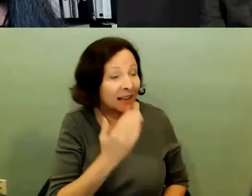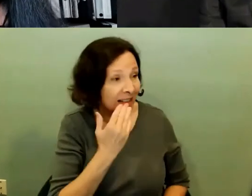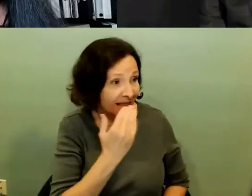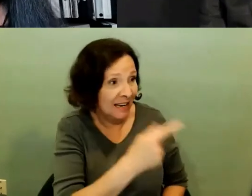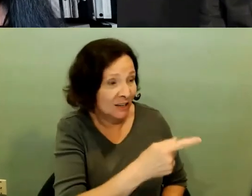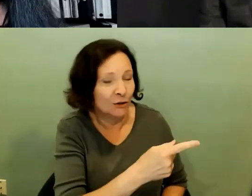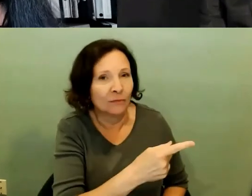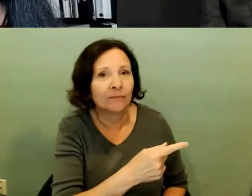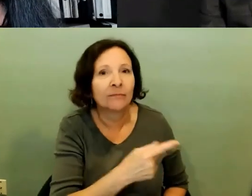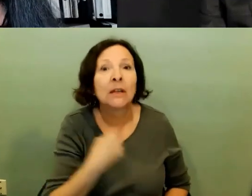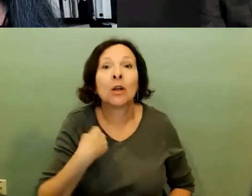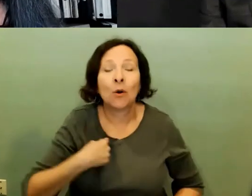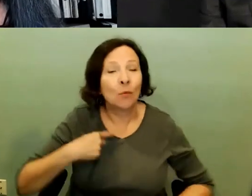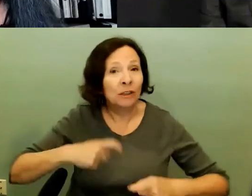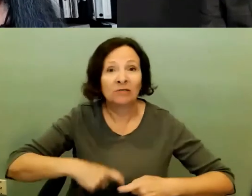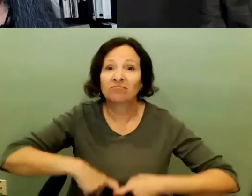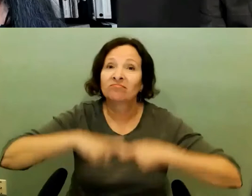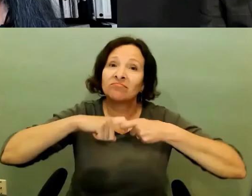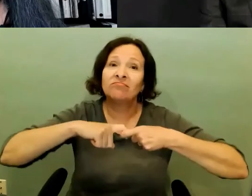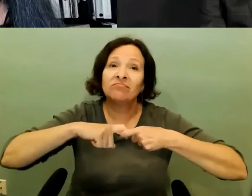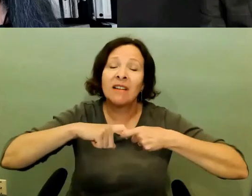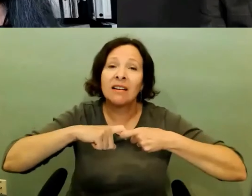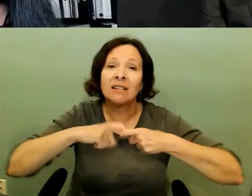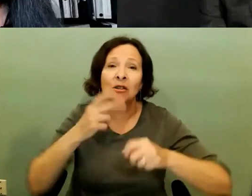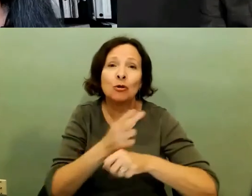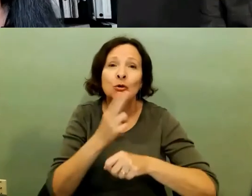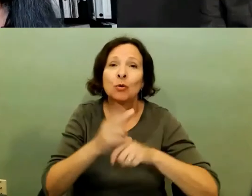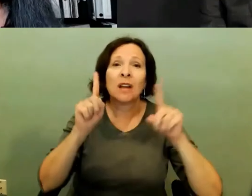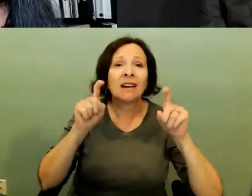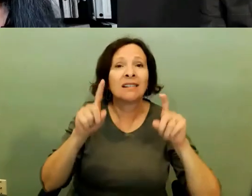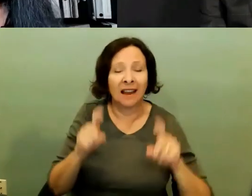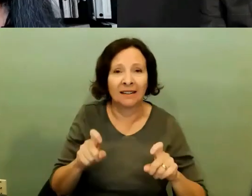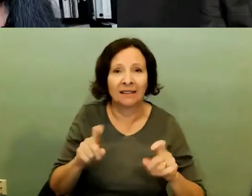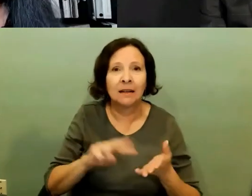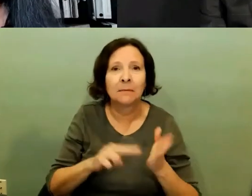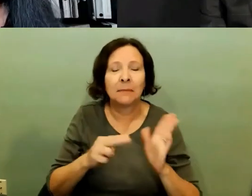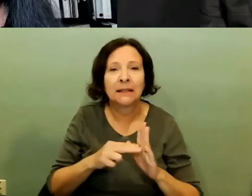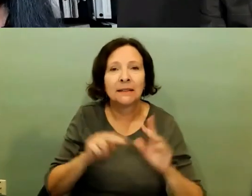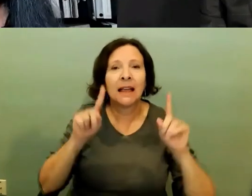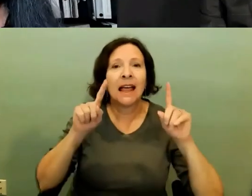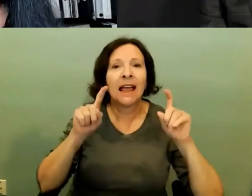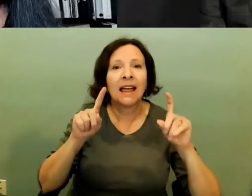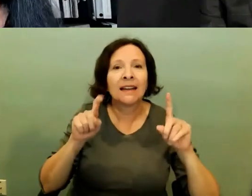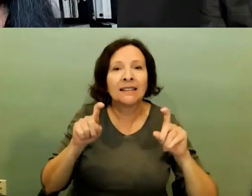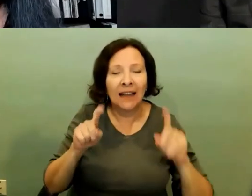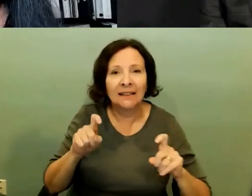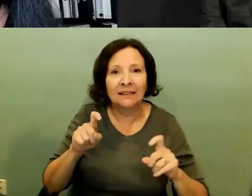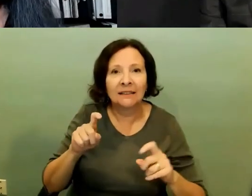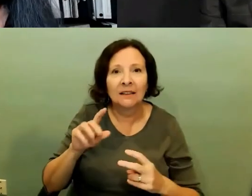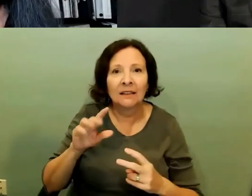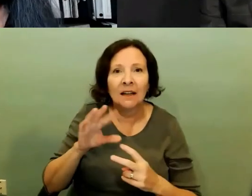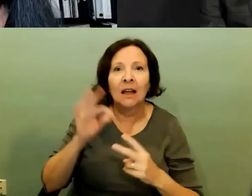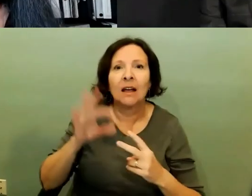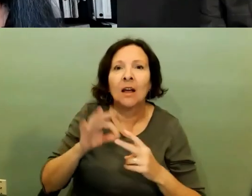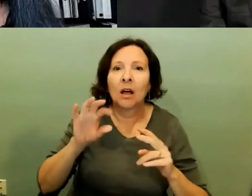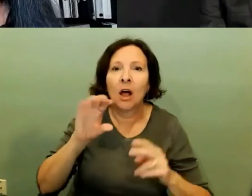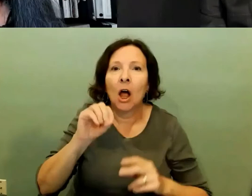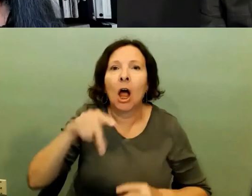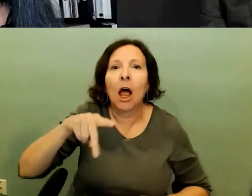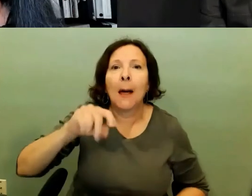So test optional is not the same thing as suspending test. Because test optional